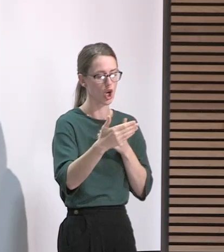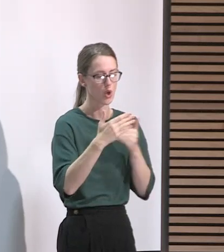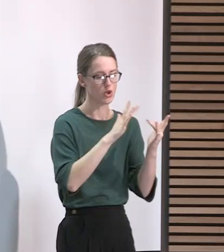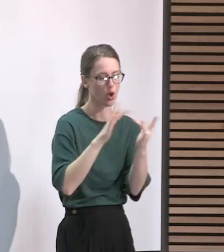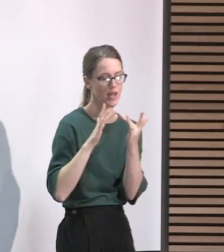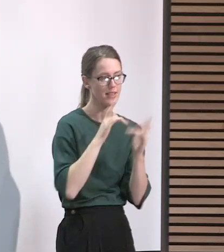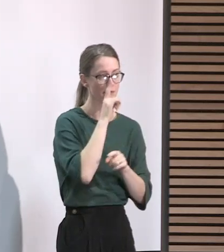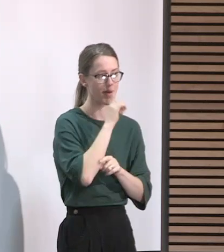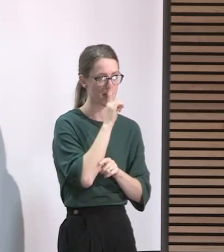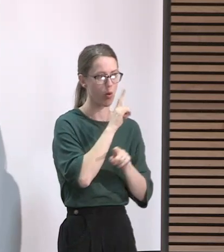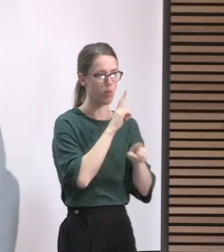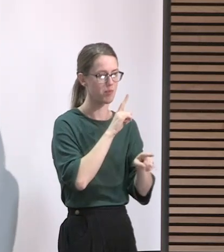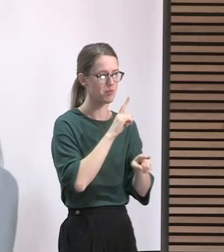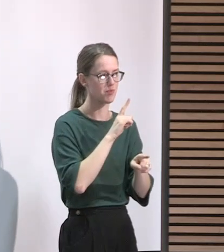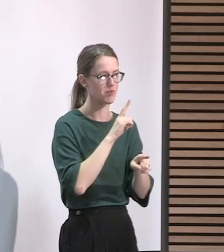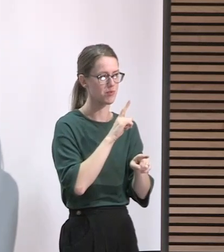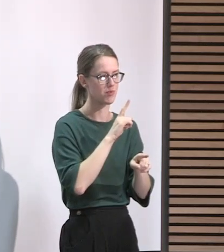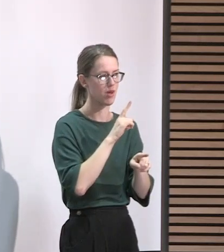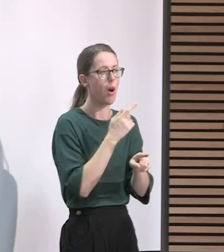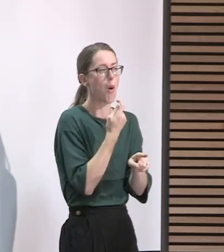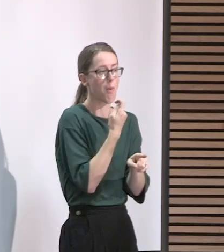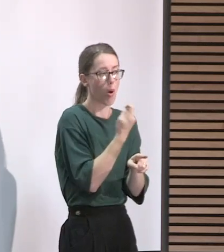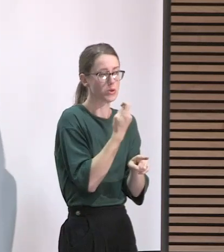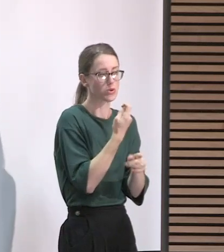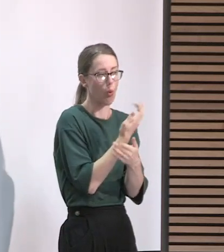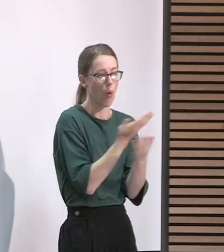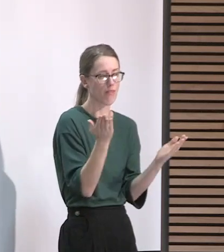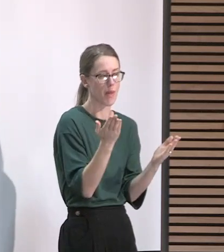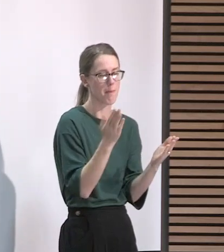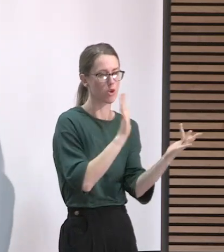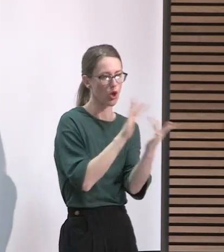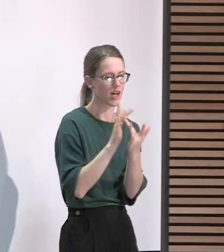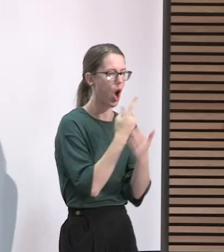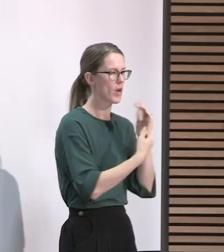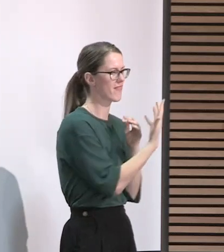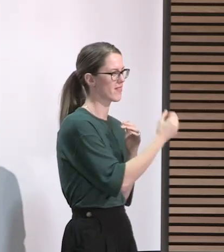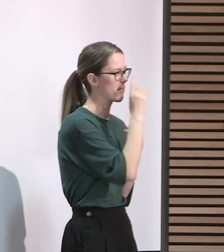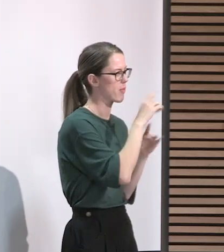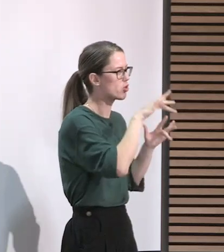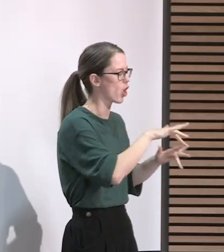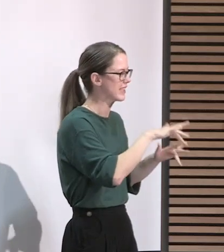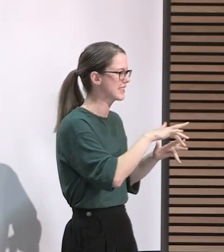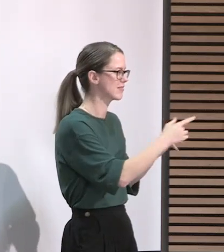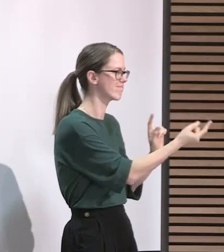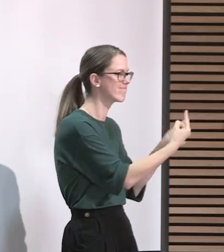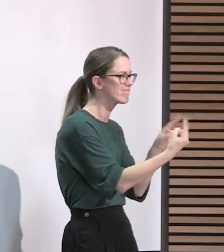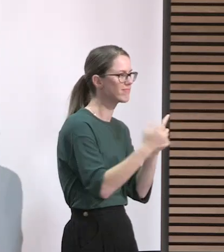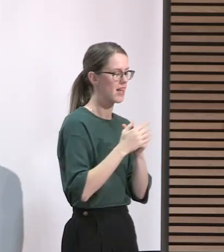identified a total of 2,400